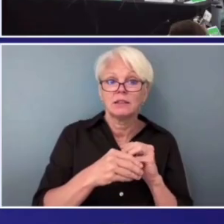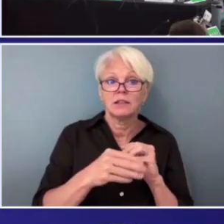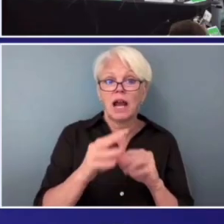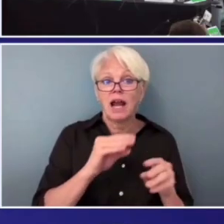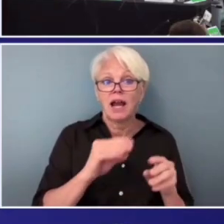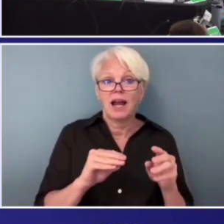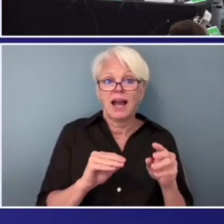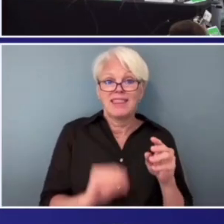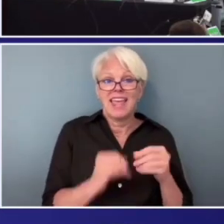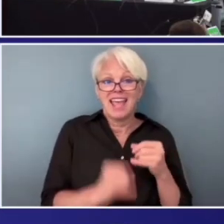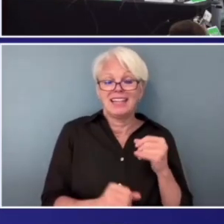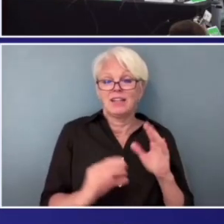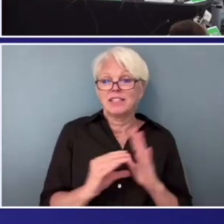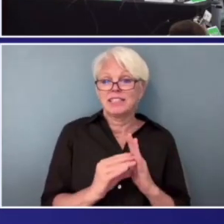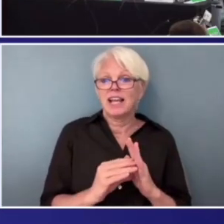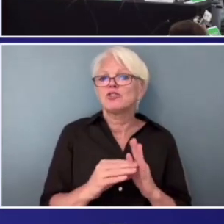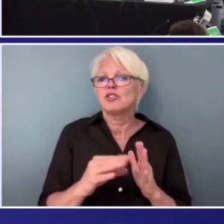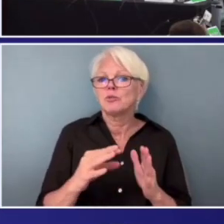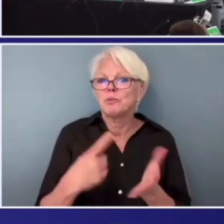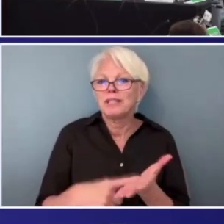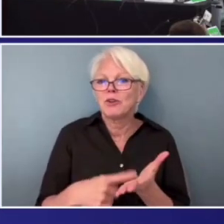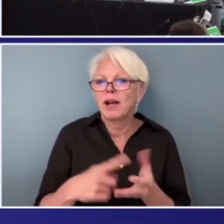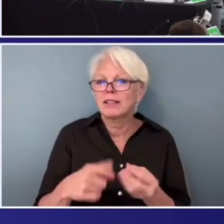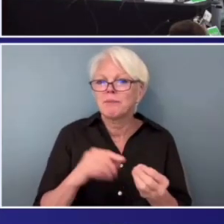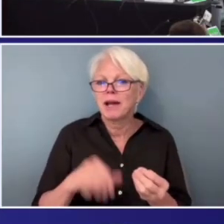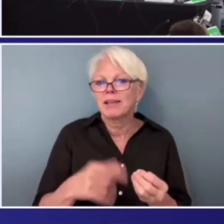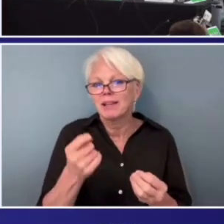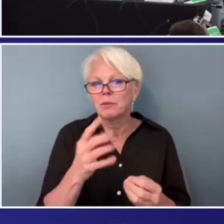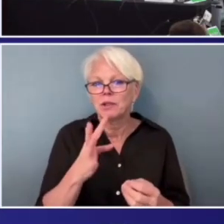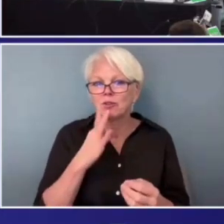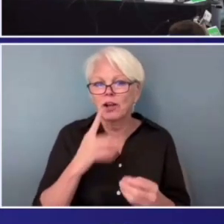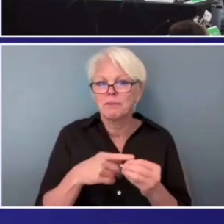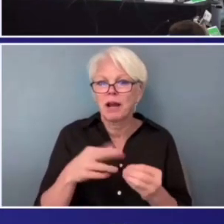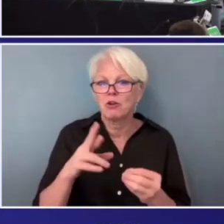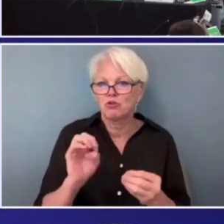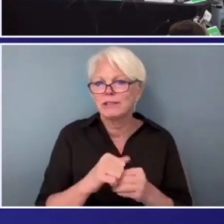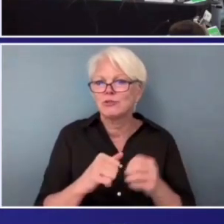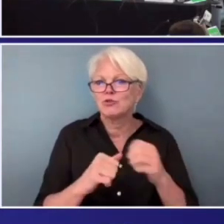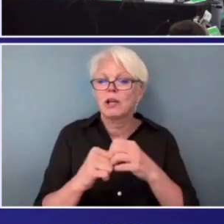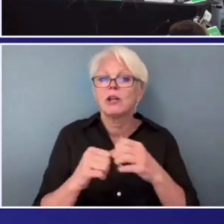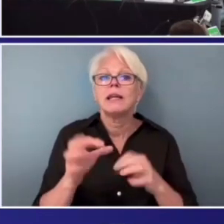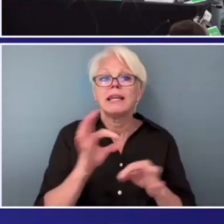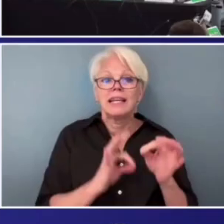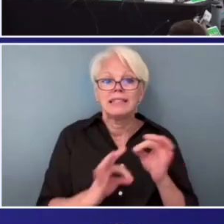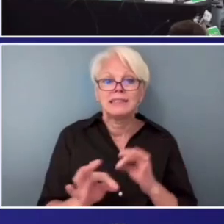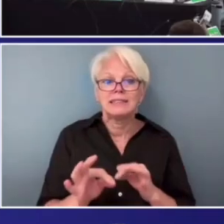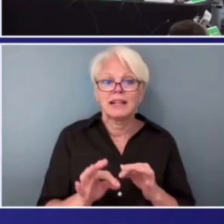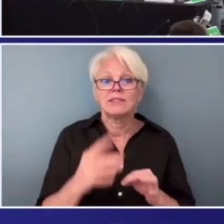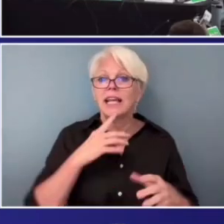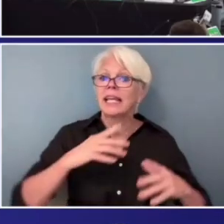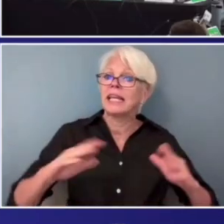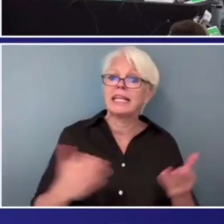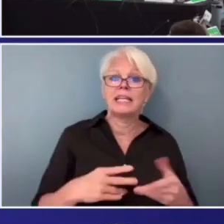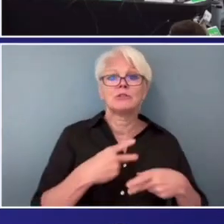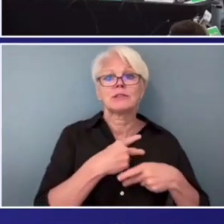We talked a little bit about this when I talked to you about the restructuring. Instead of having, here's the loan, all the information on the loans and then